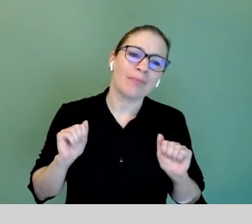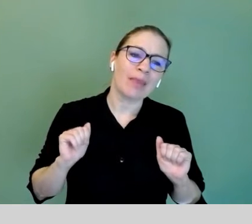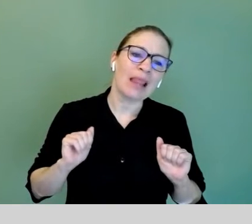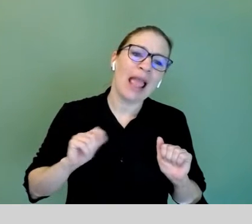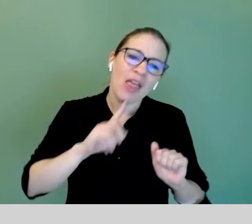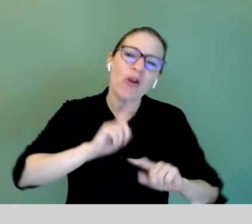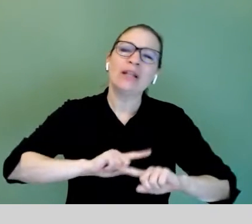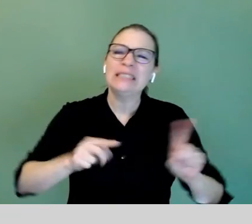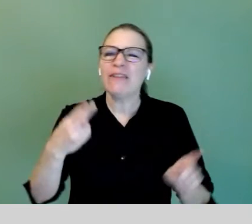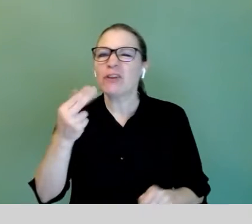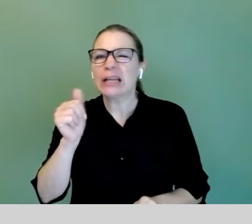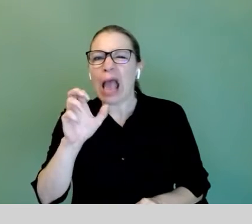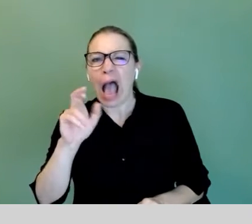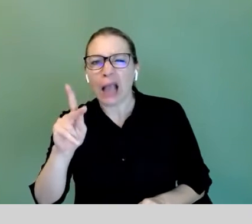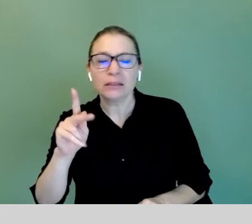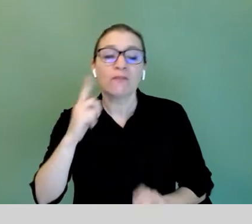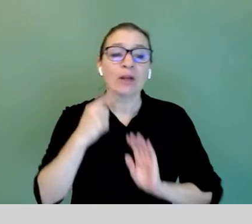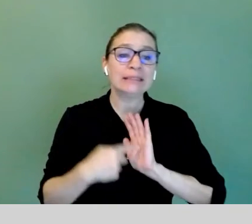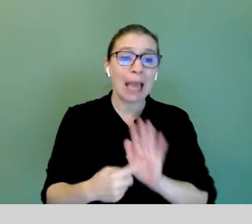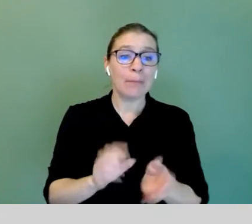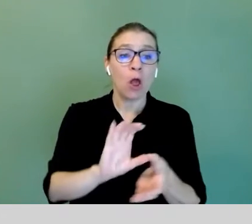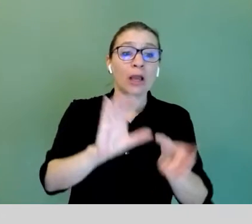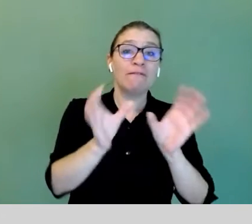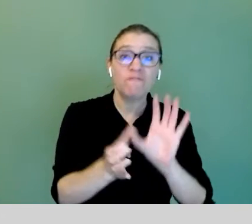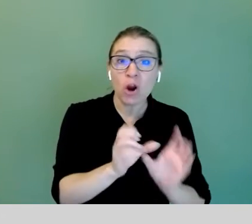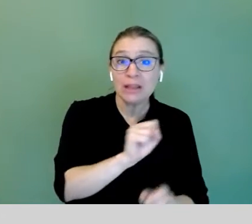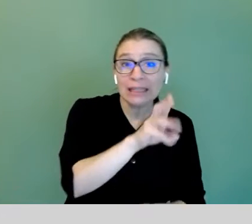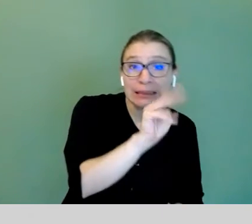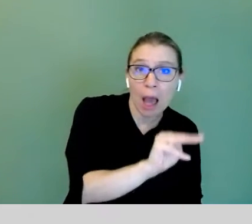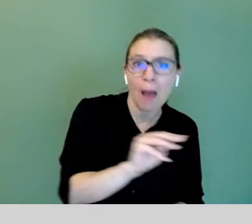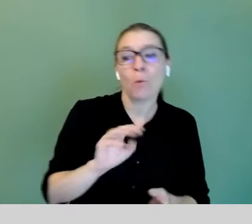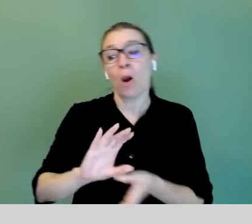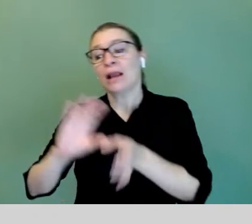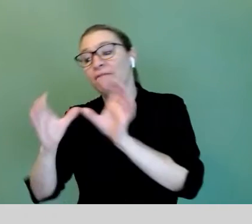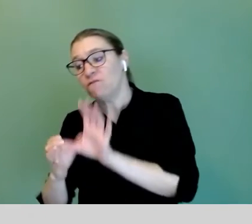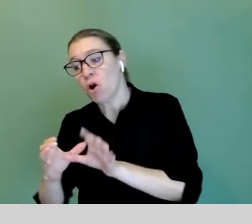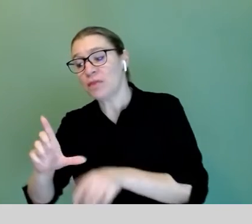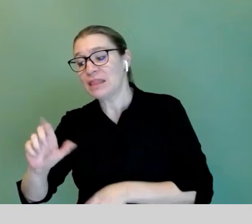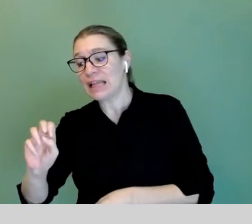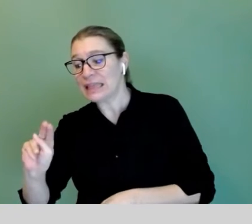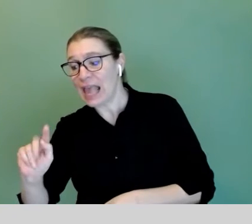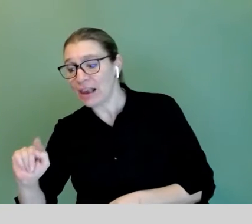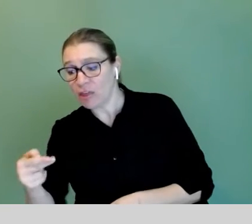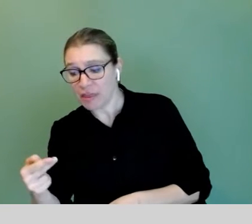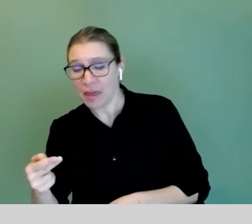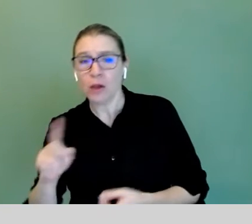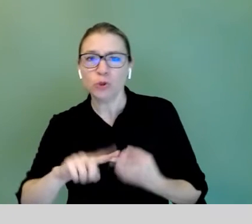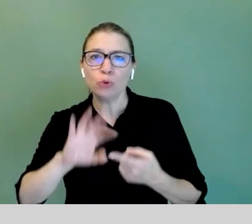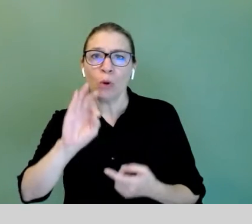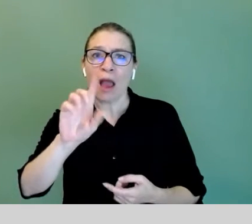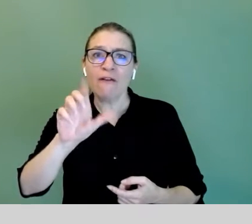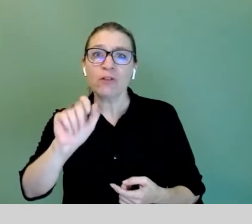There were hacks, different hacks. So for example, you converted the sum, or you converted the len to float,